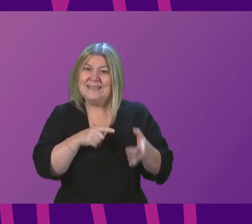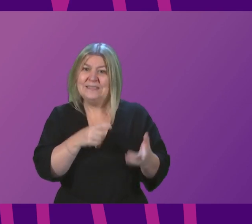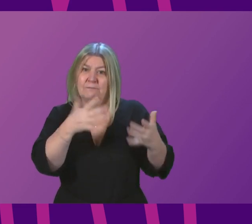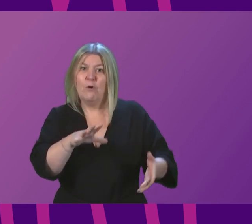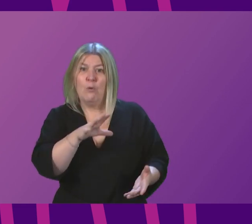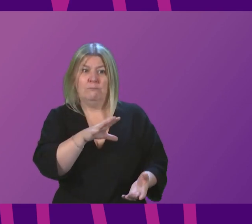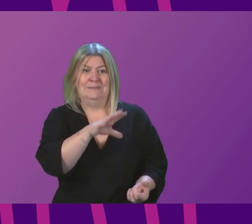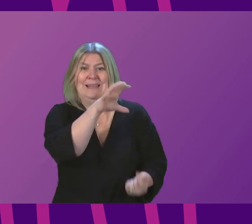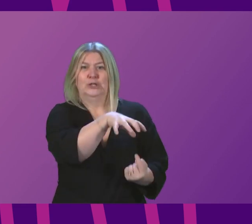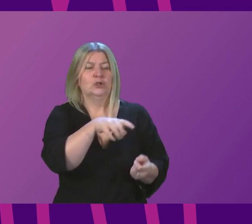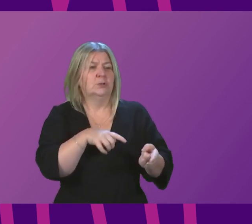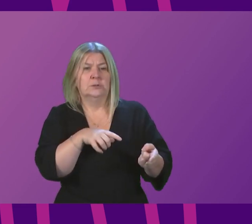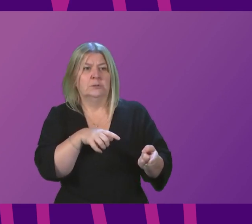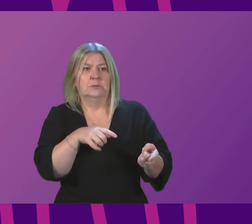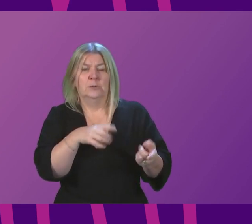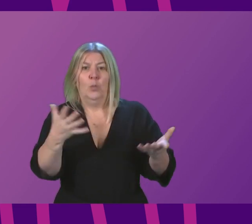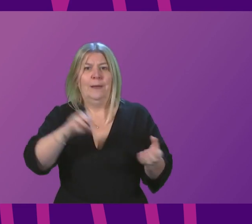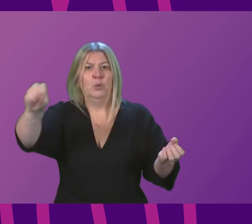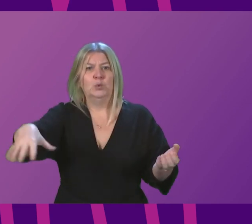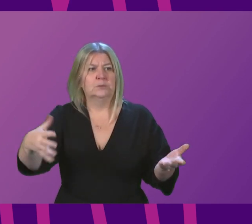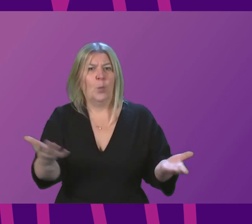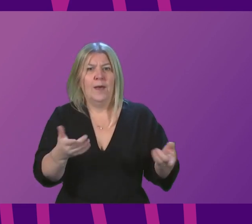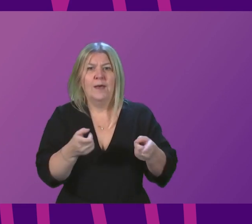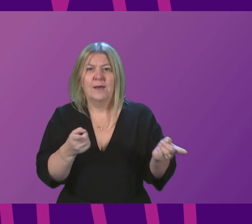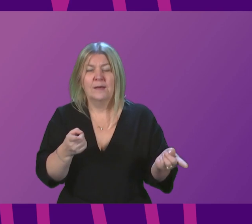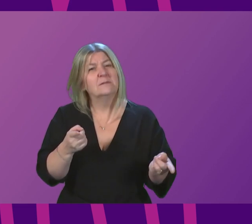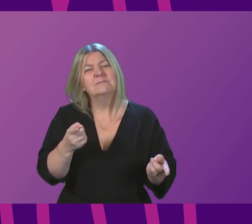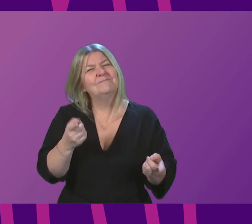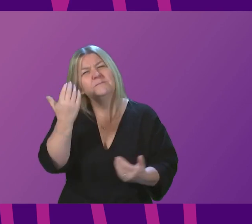really been able to satisfactorily resolve.